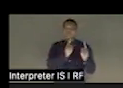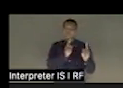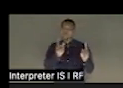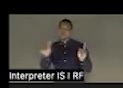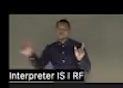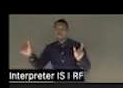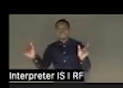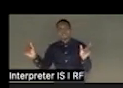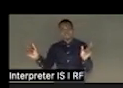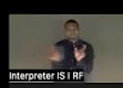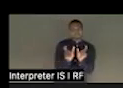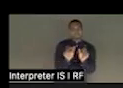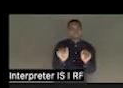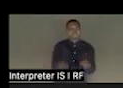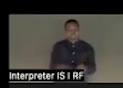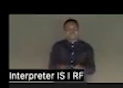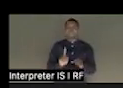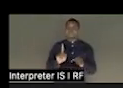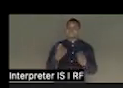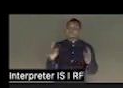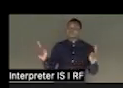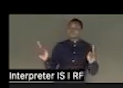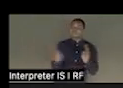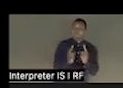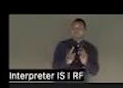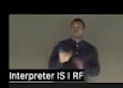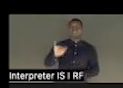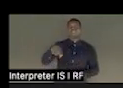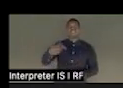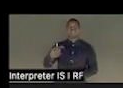we have the funding from the Erasmus program